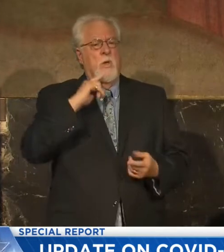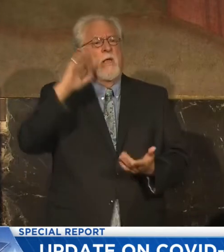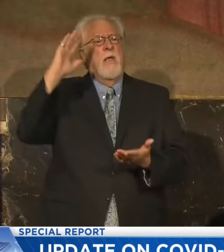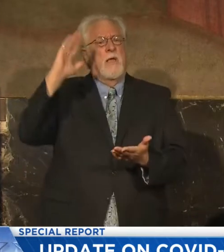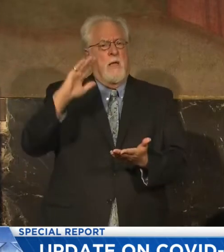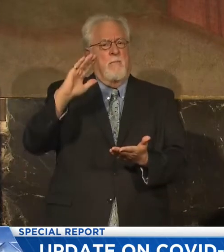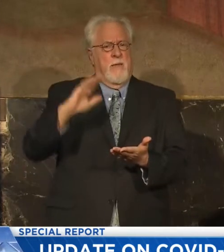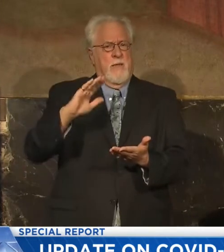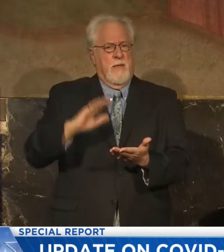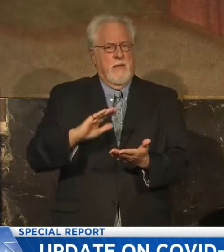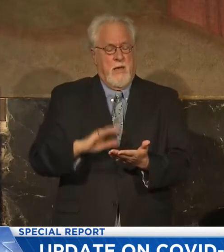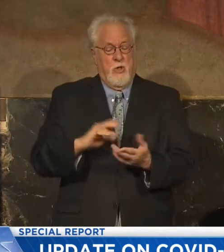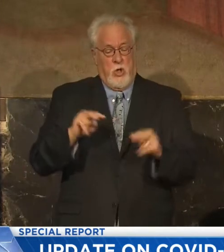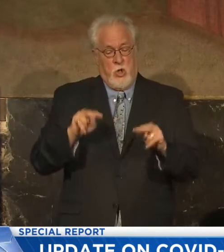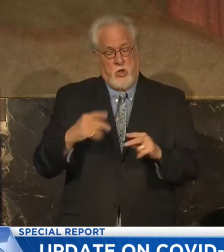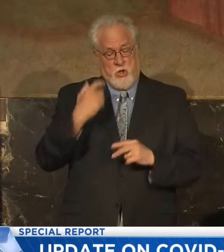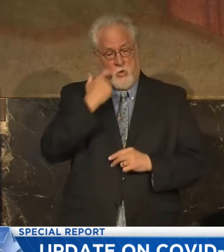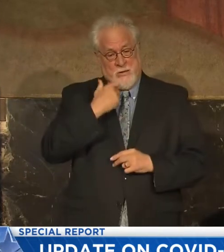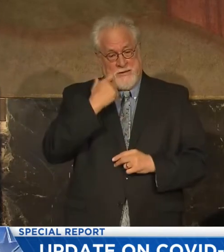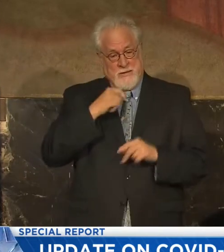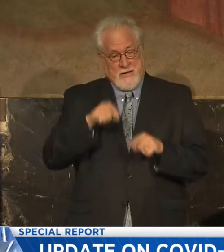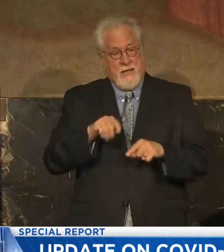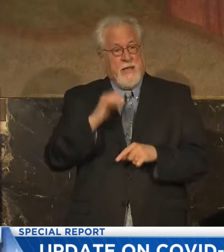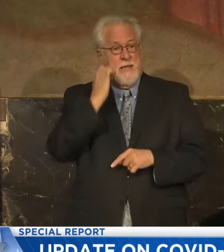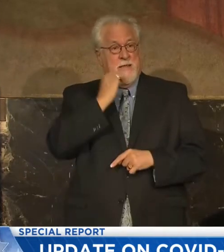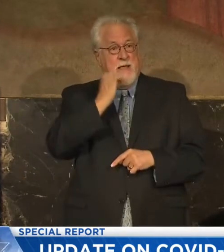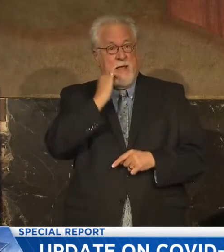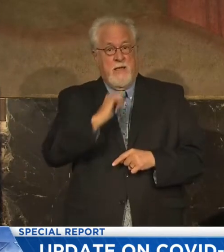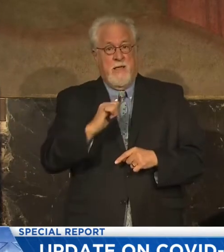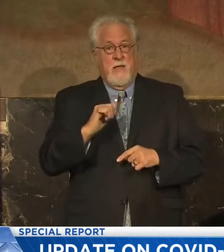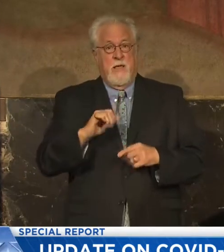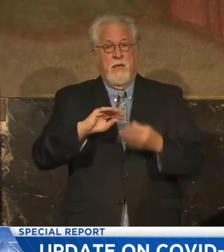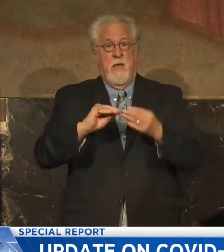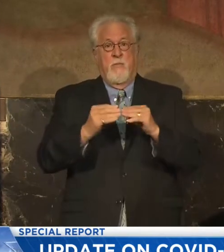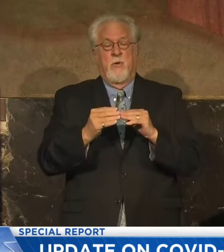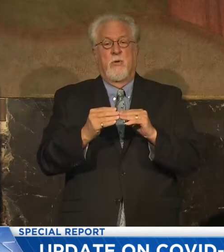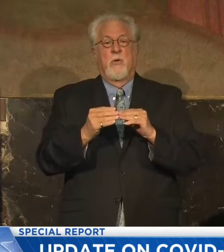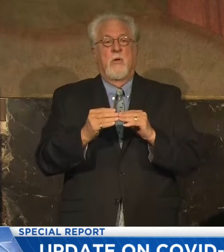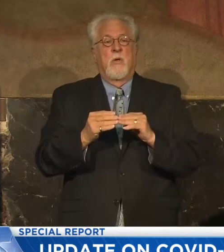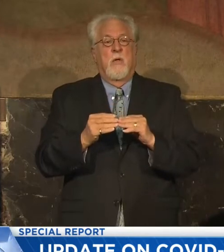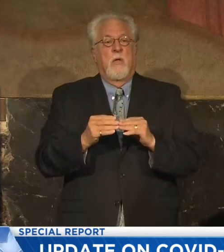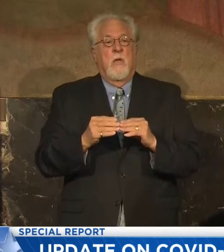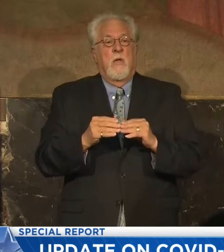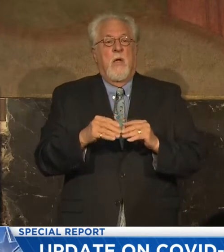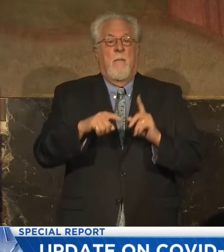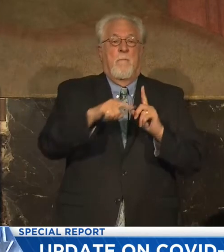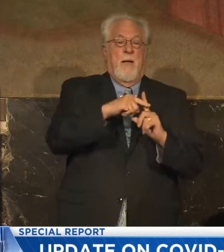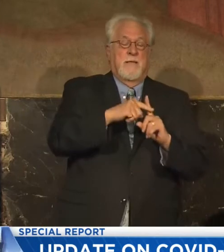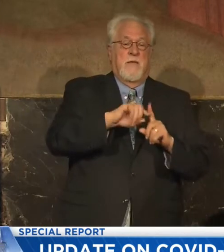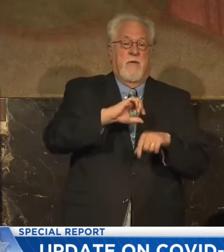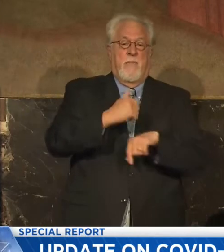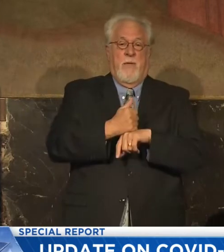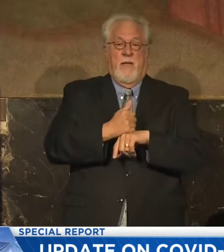AGO, WE WERE TESTING PEOPLE WHO WERE IN HOSPITALS ALMOST EXCLUSIVELY. SO OUR TEST RATE WAS IN THE 40s, I THINK. SO IT'S COMING DOWN.